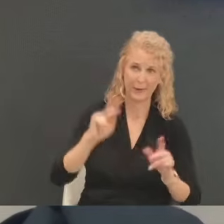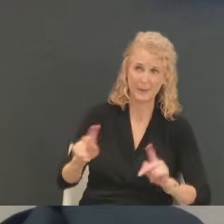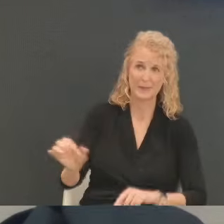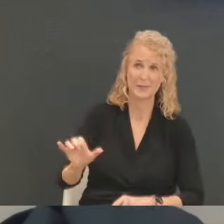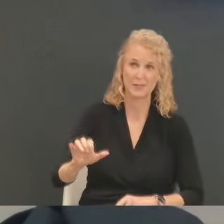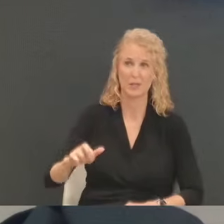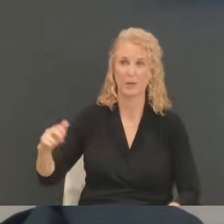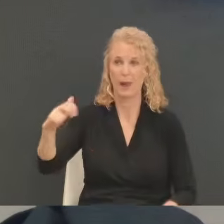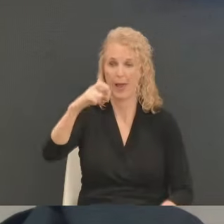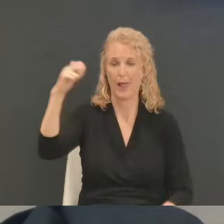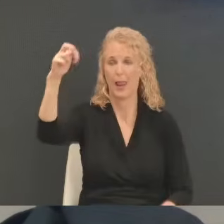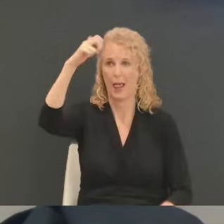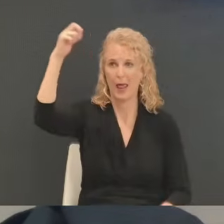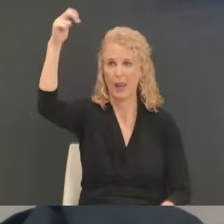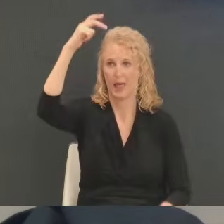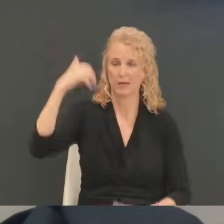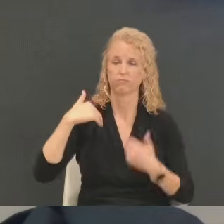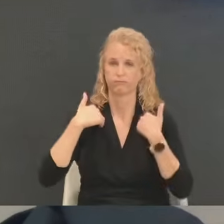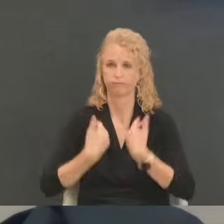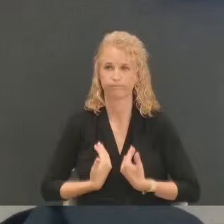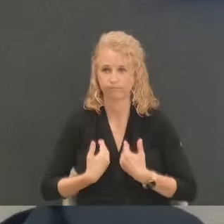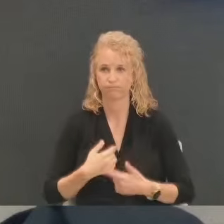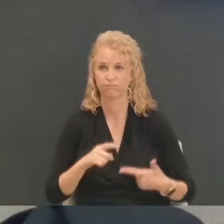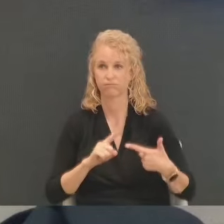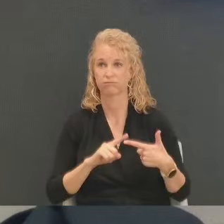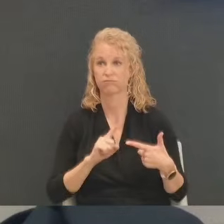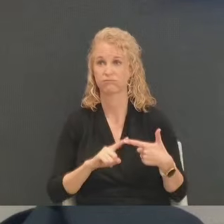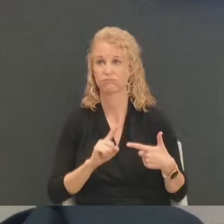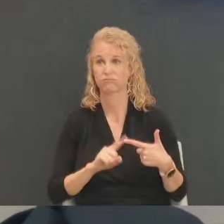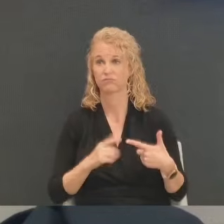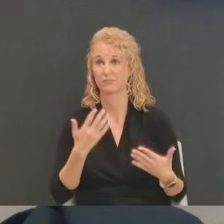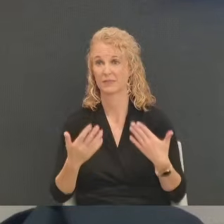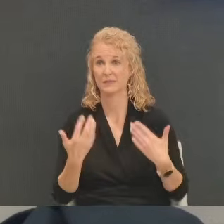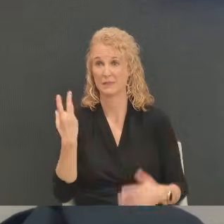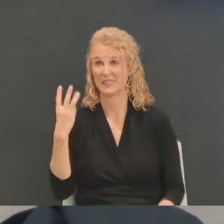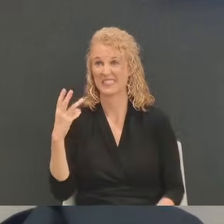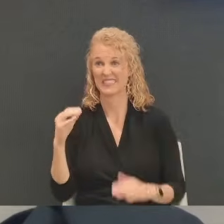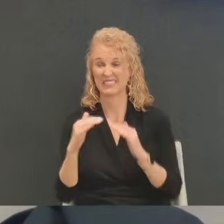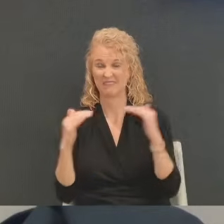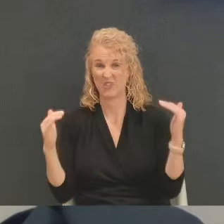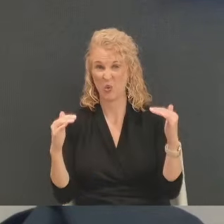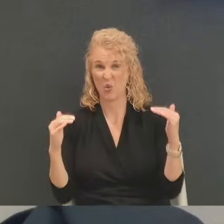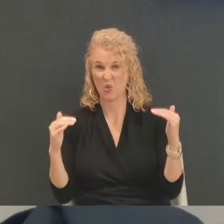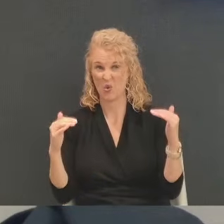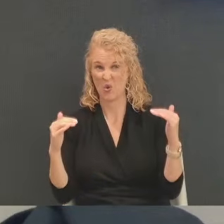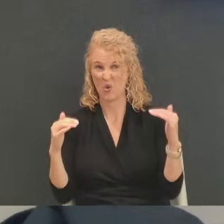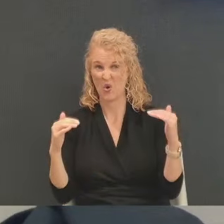floors. And you say by leave two might be 16 floors. So the immediacy of getting it done